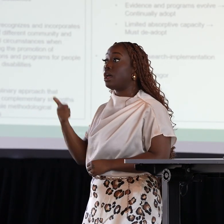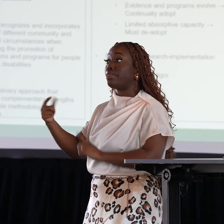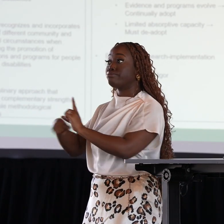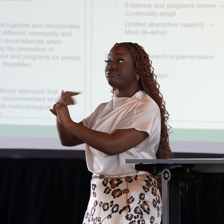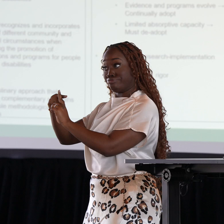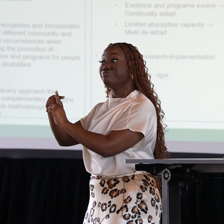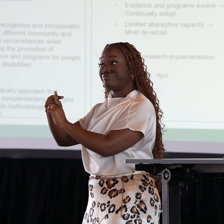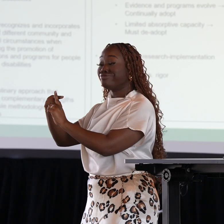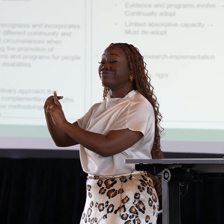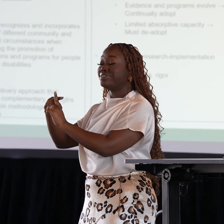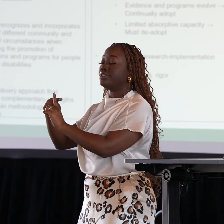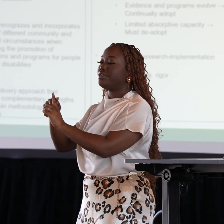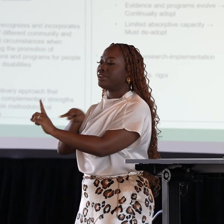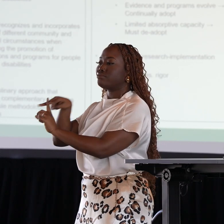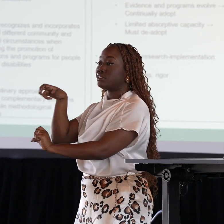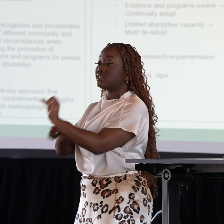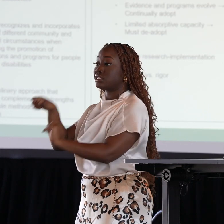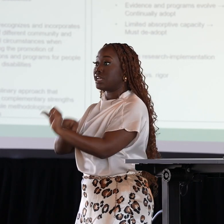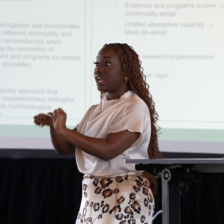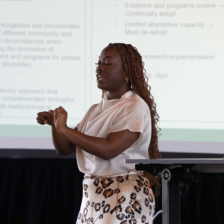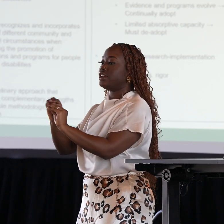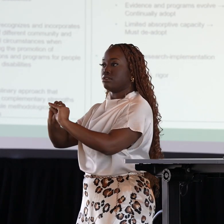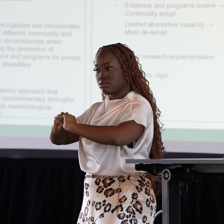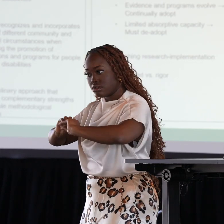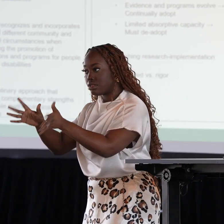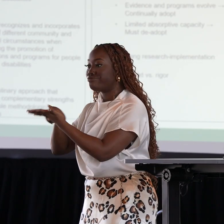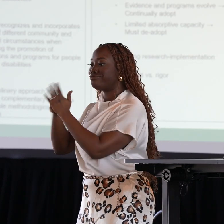implementation science is that it explicitly recognizes and